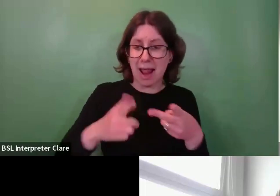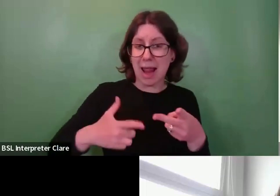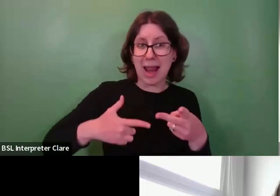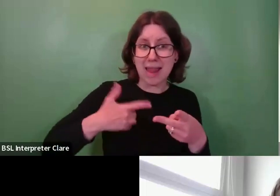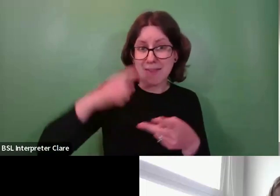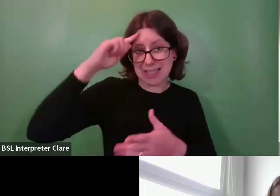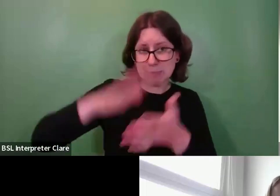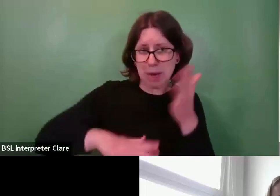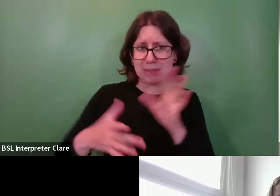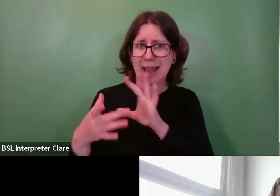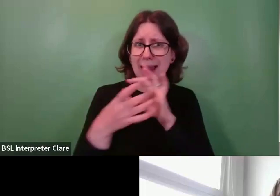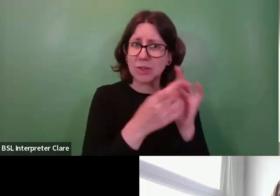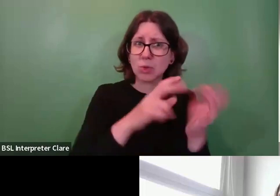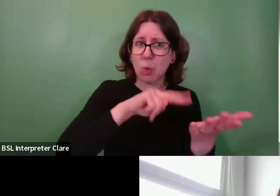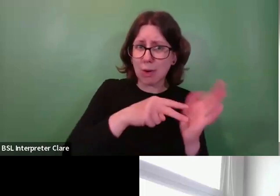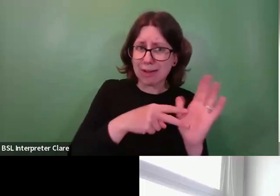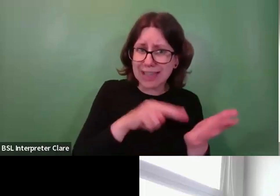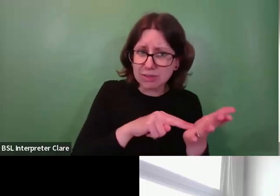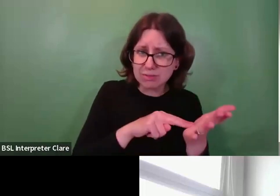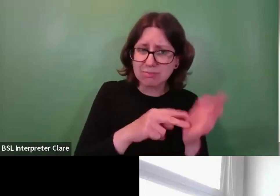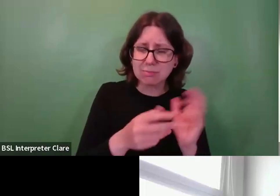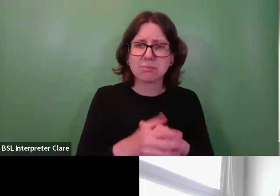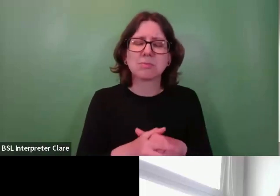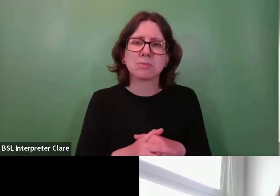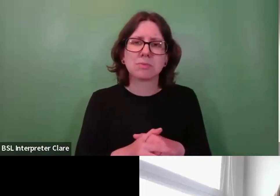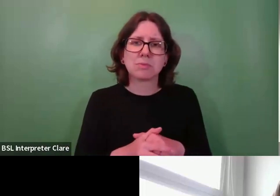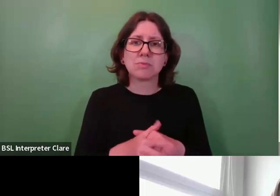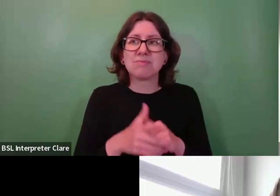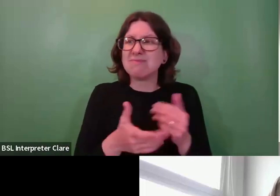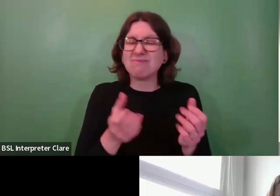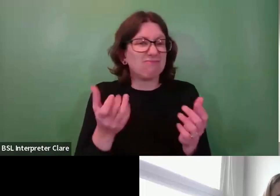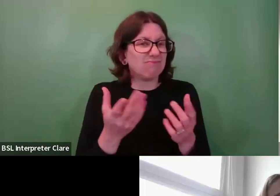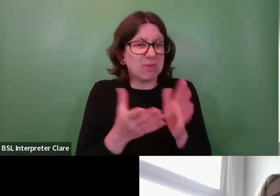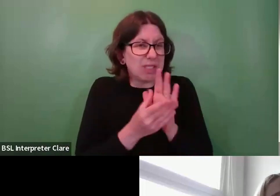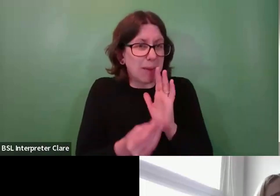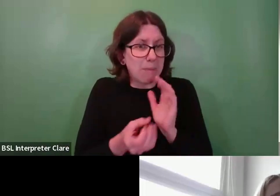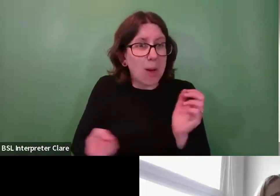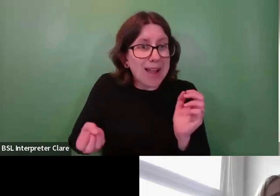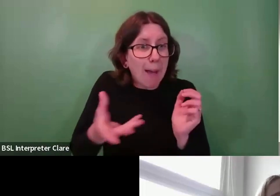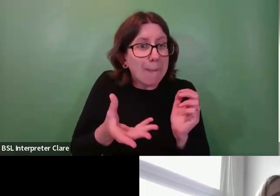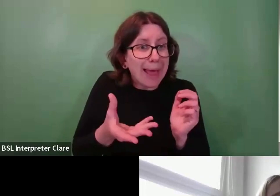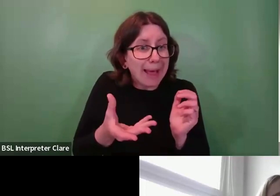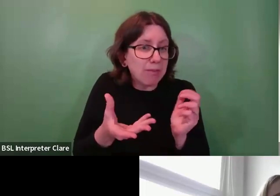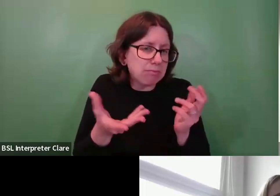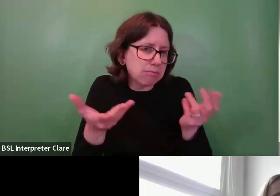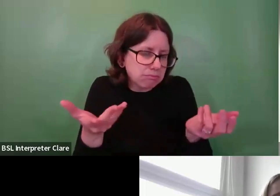to the organization. So for gambling for instance, it could be that